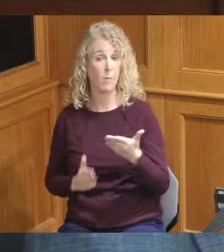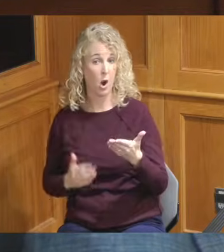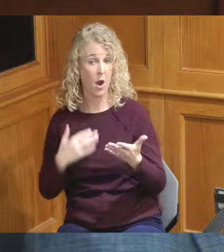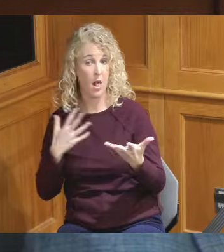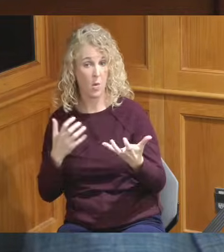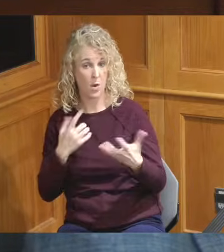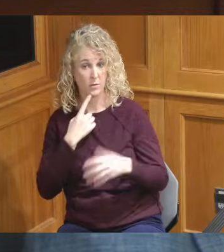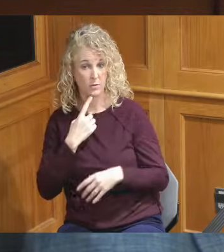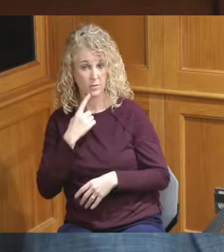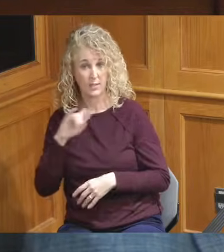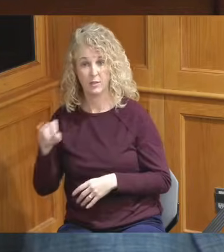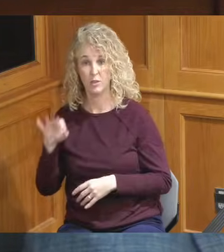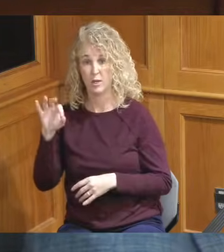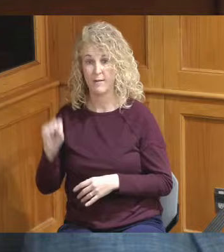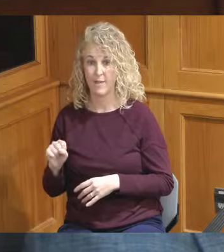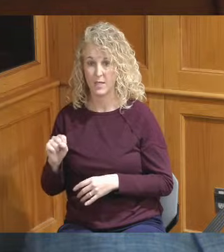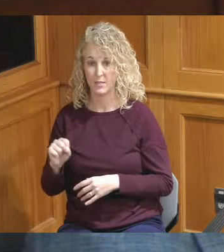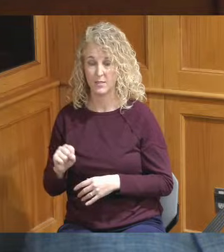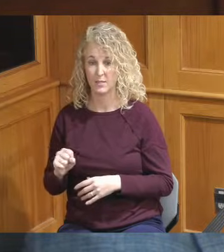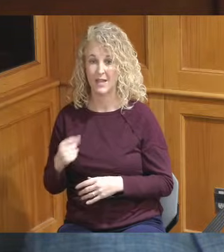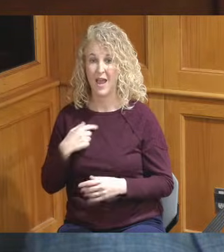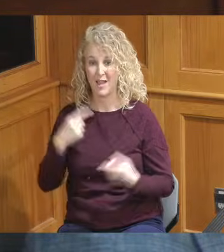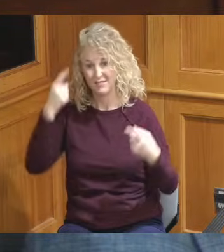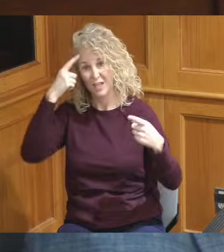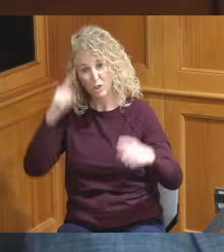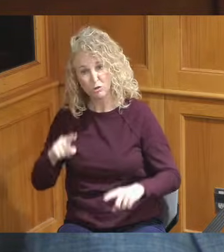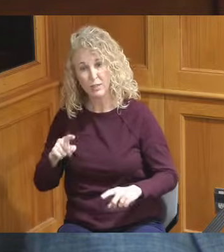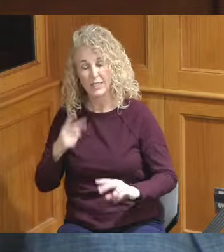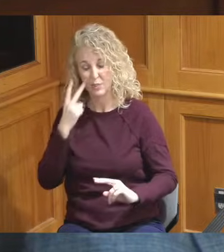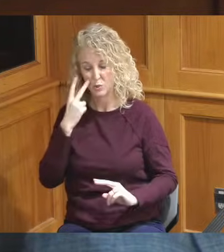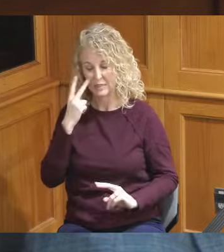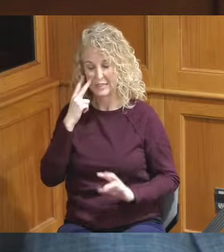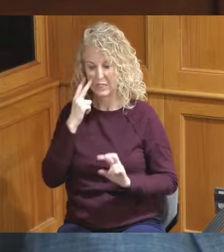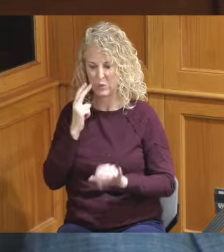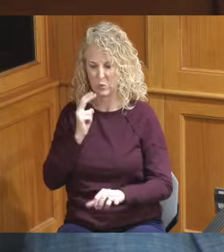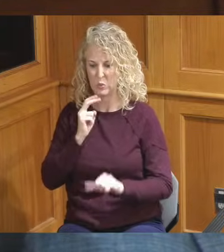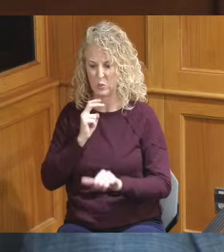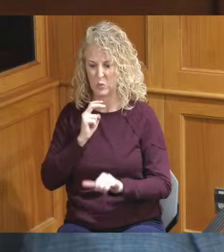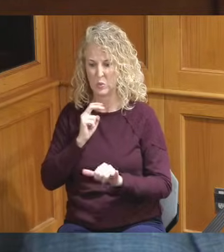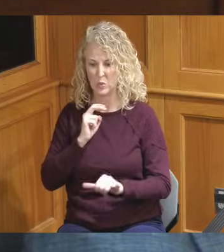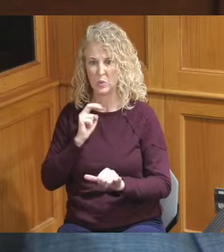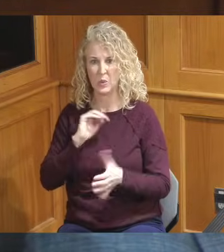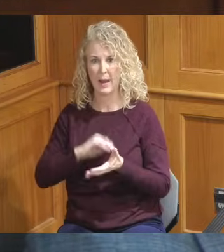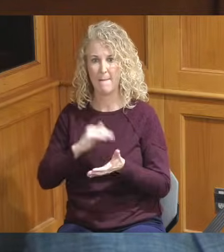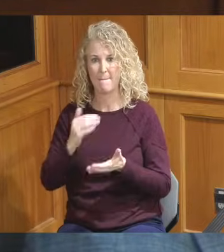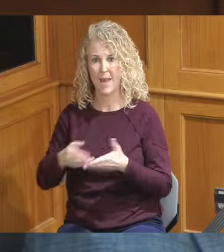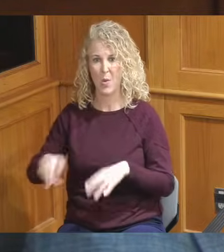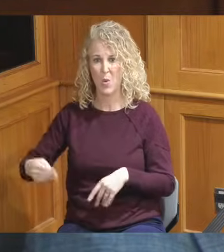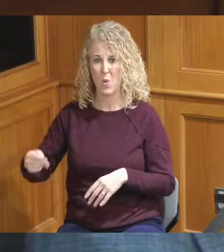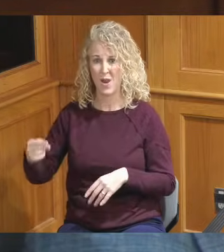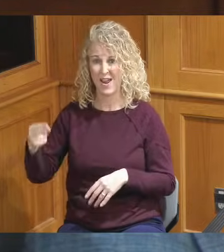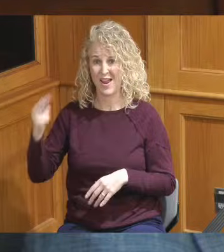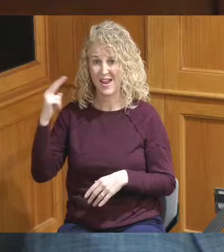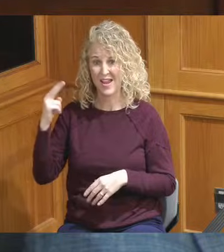is the JFS items. I too was struck by the the amount that's being spent and we see these very